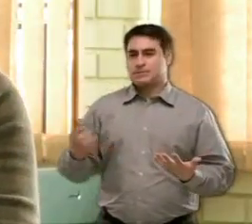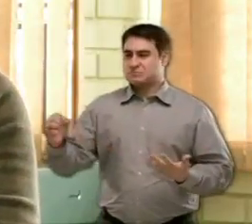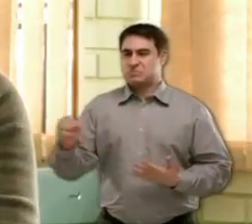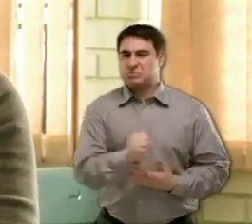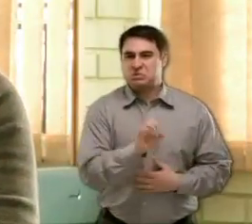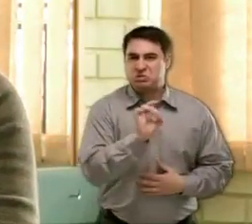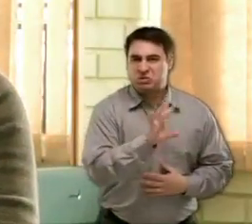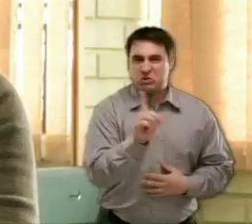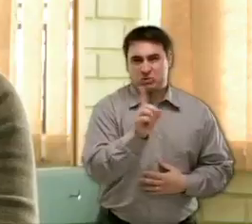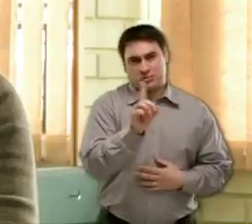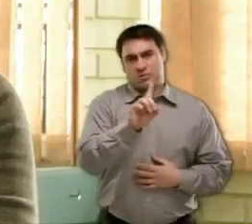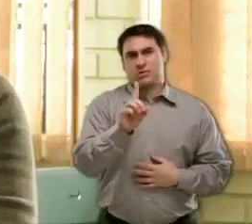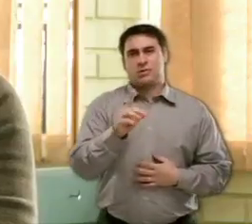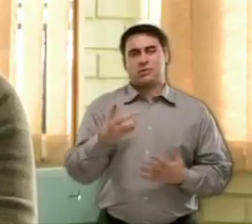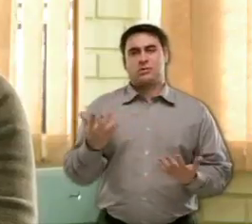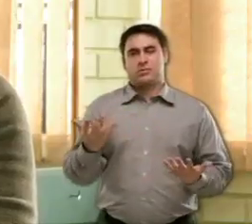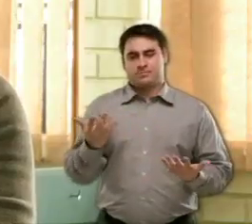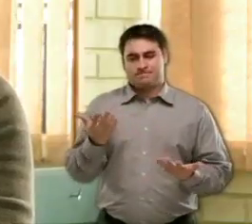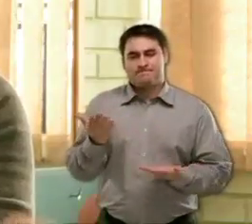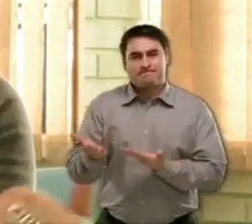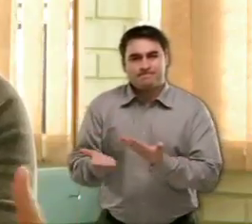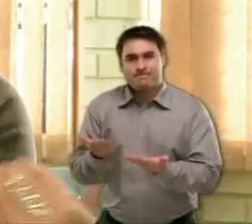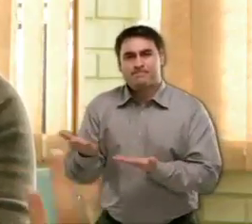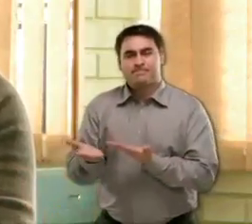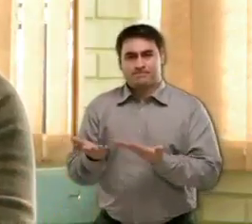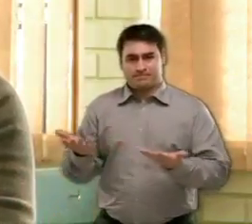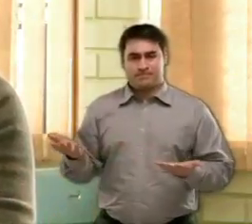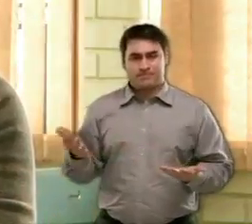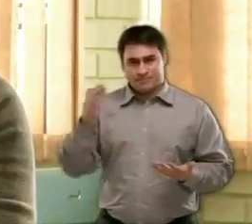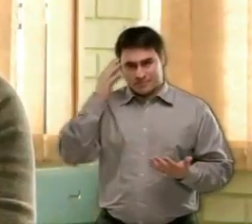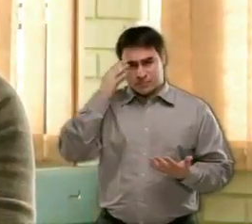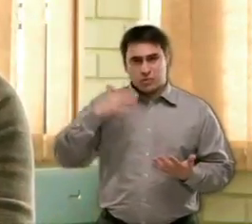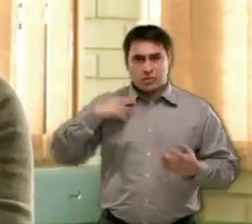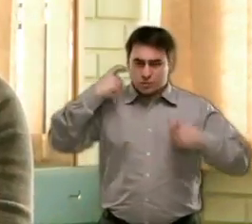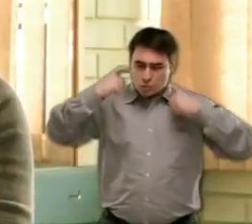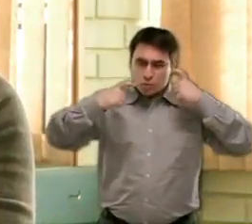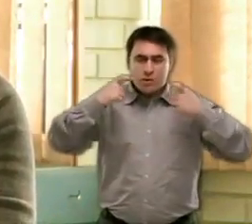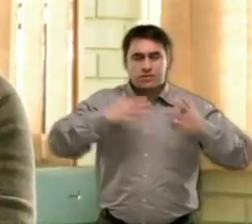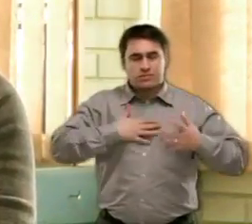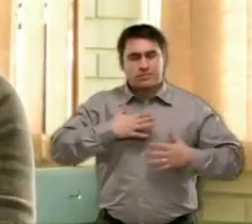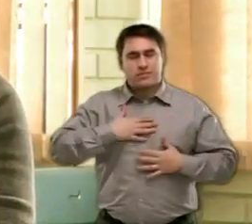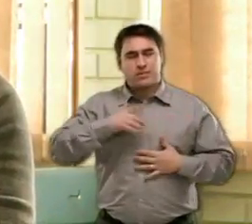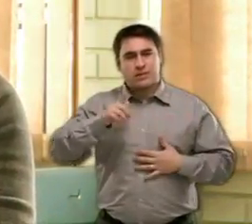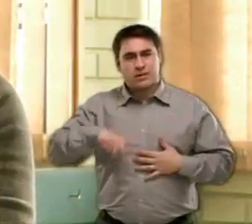I think that's why we have this interestin implementing special education programs in our school.